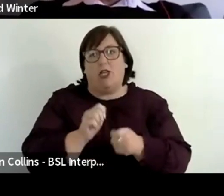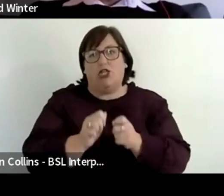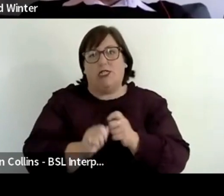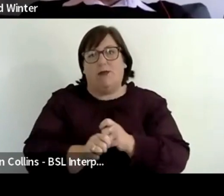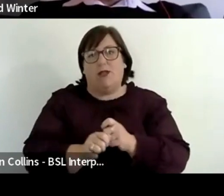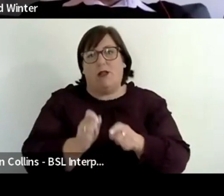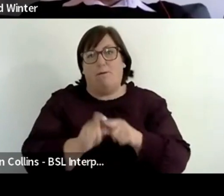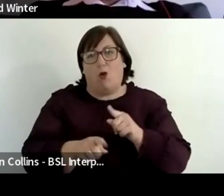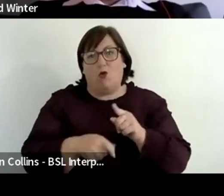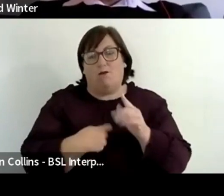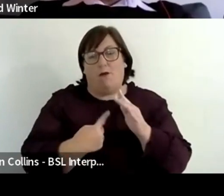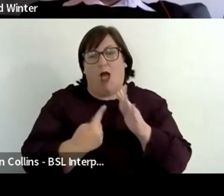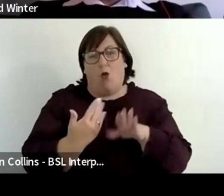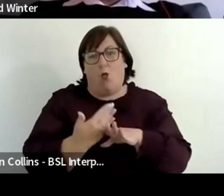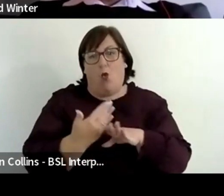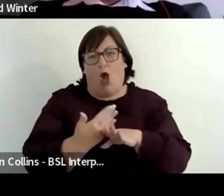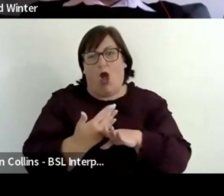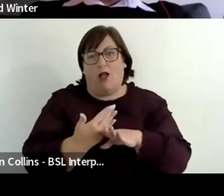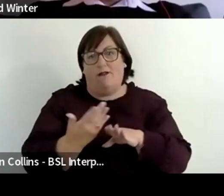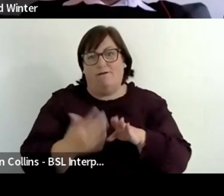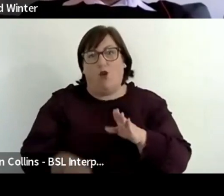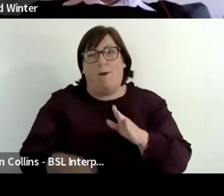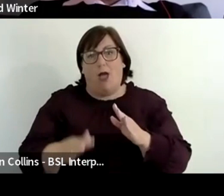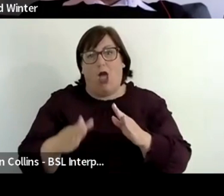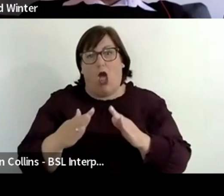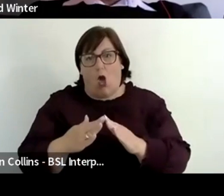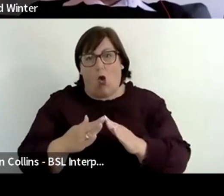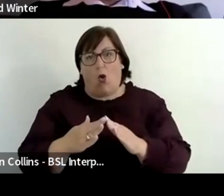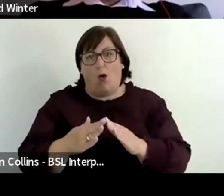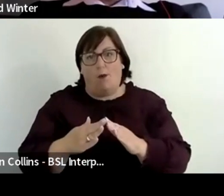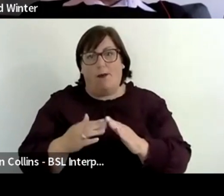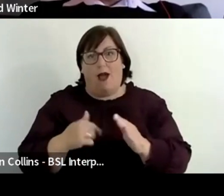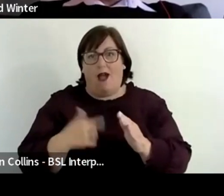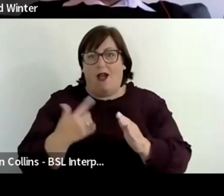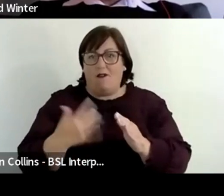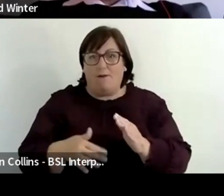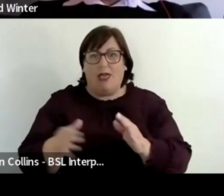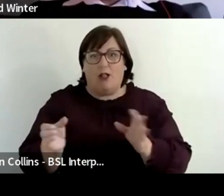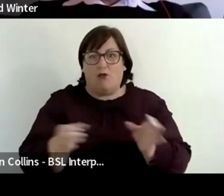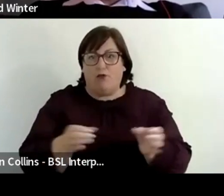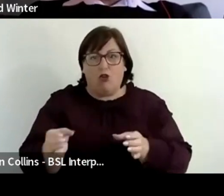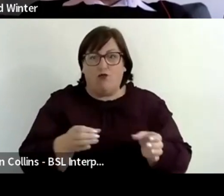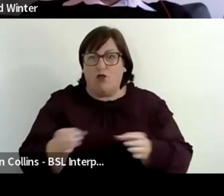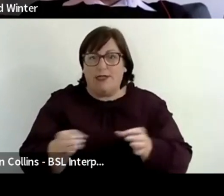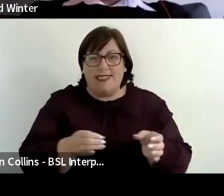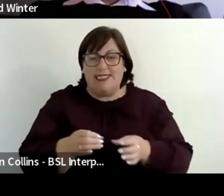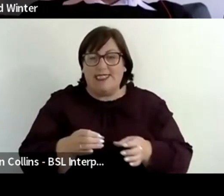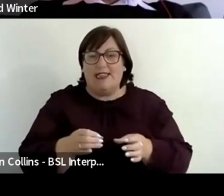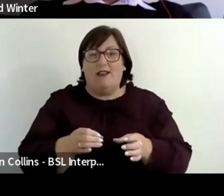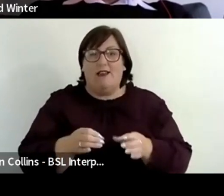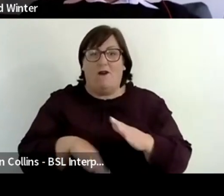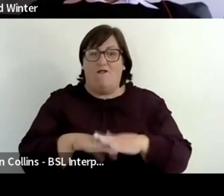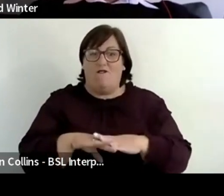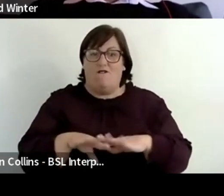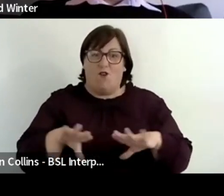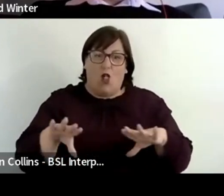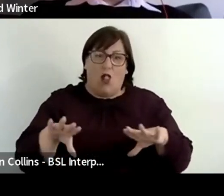During this time I have recruited a whole team and trained a whole team. We deliver exceptionally well.